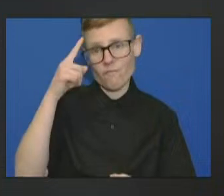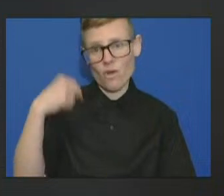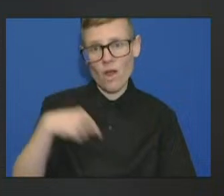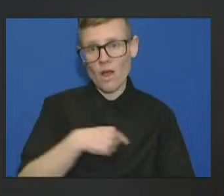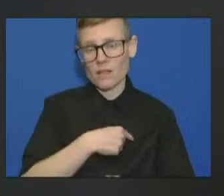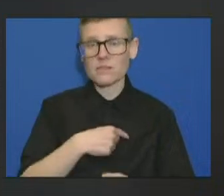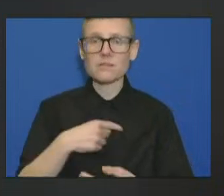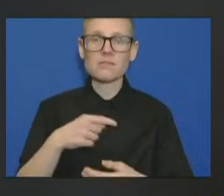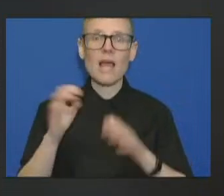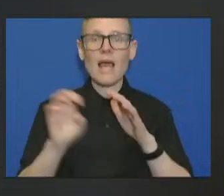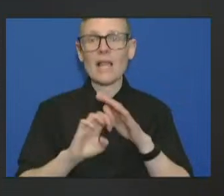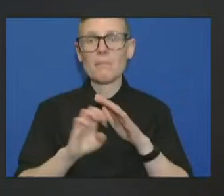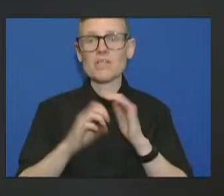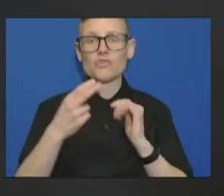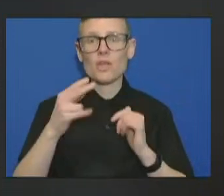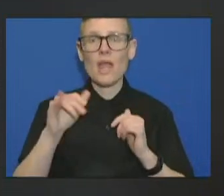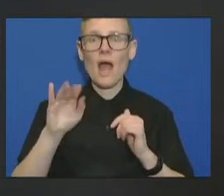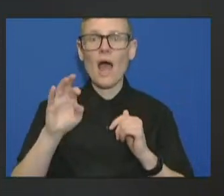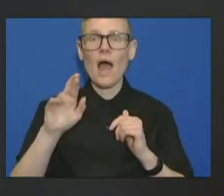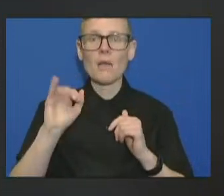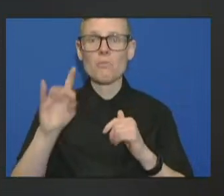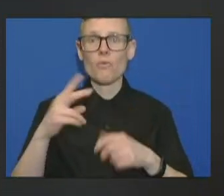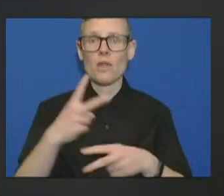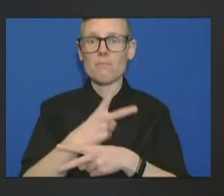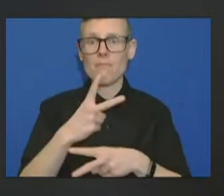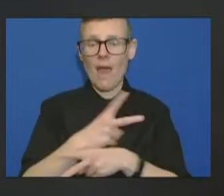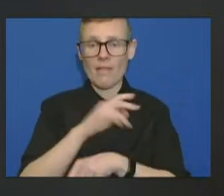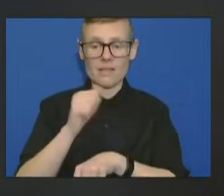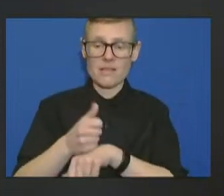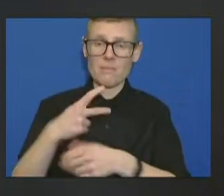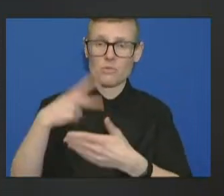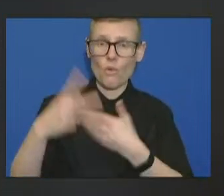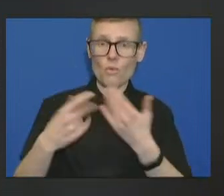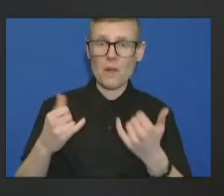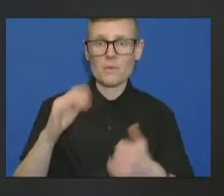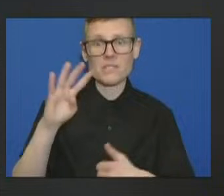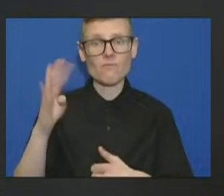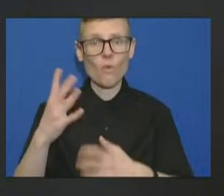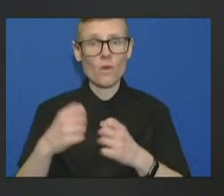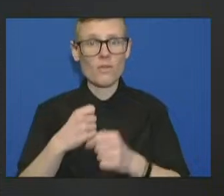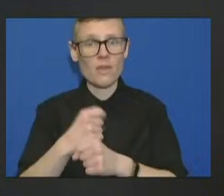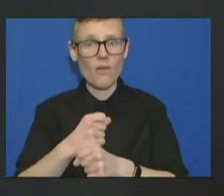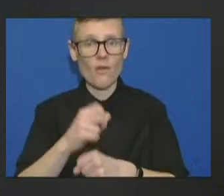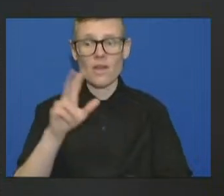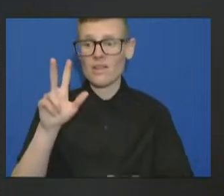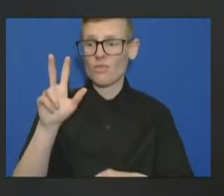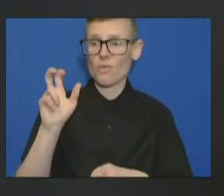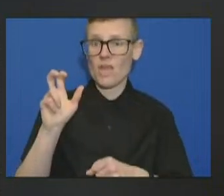question. Thank you for bringing that up. That's that's a new tag for us. Elementary Hybrid Math